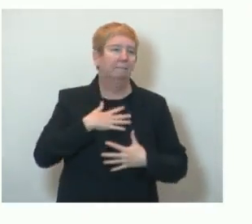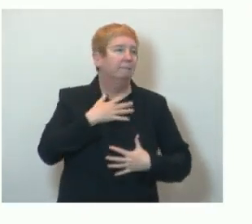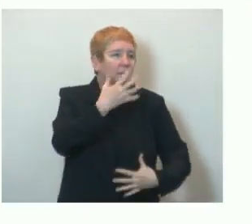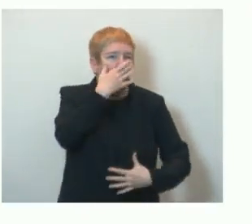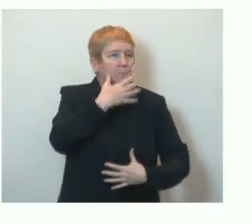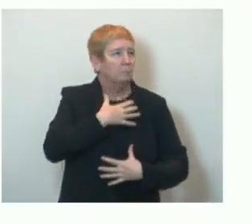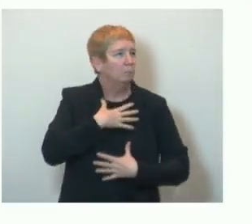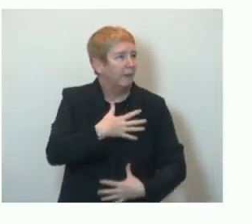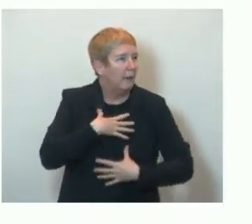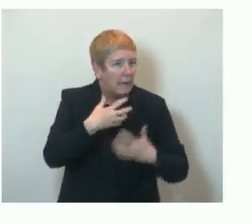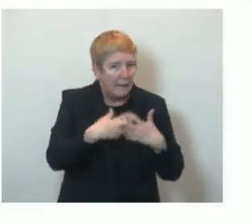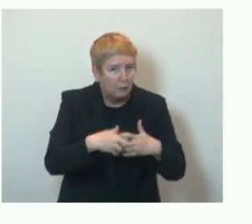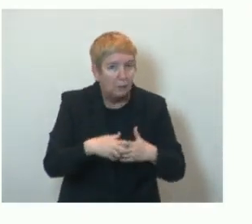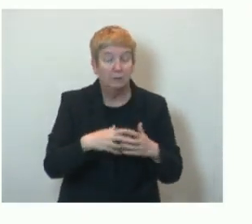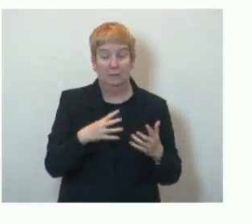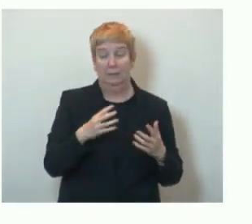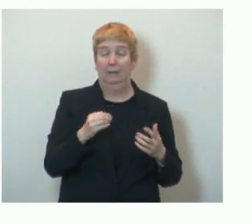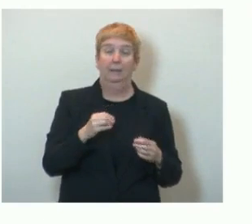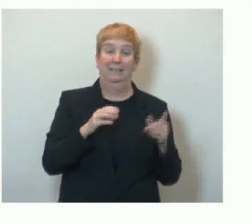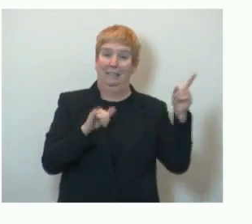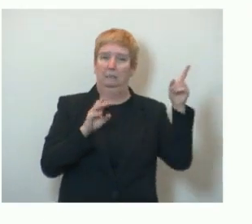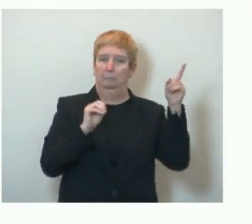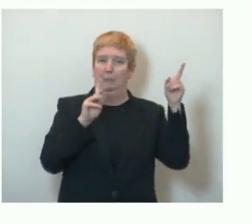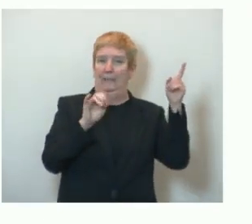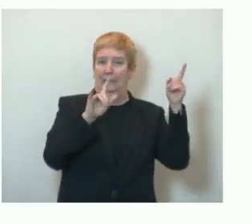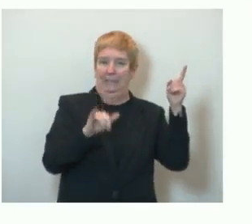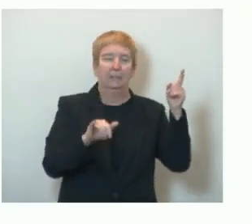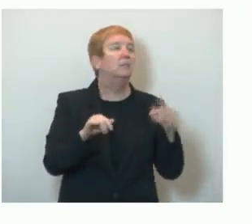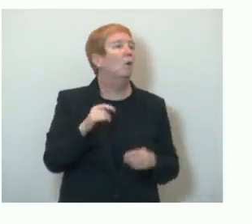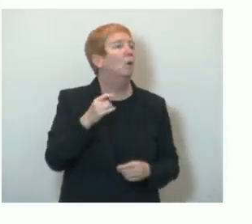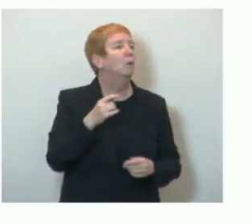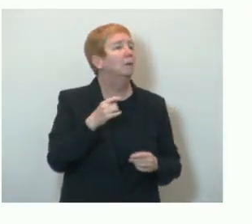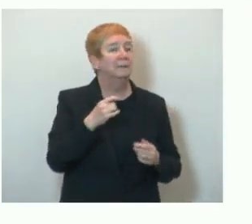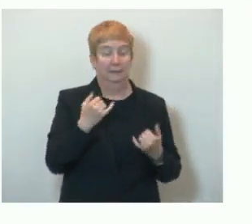MODELING. WE’ TALKED A LOT ABOUT ICU BEDS AND VENTILATORS.